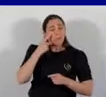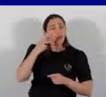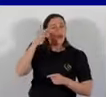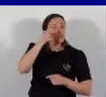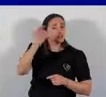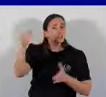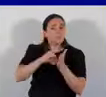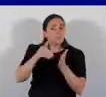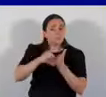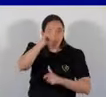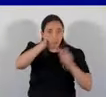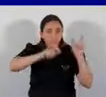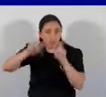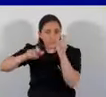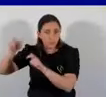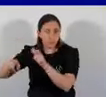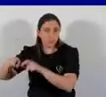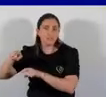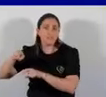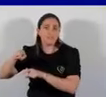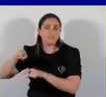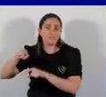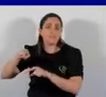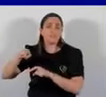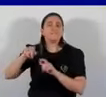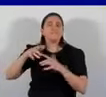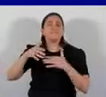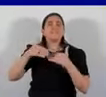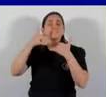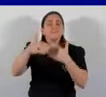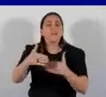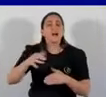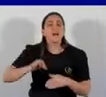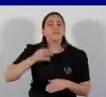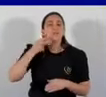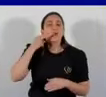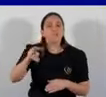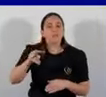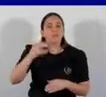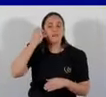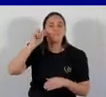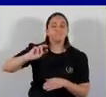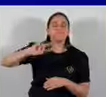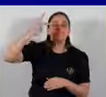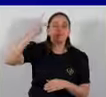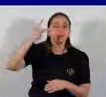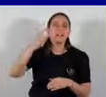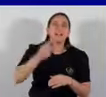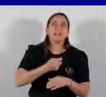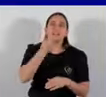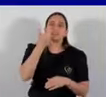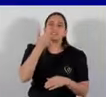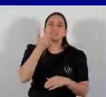800 million human beings lived on the planet And by the year 2000 it had multiplied by